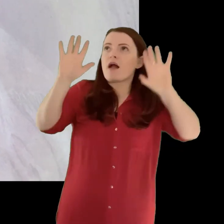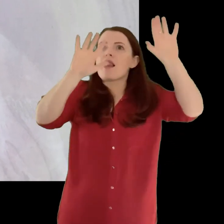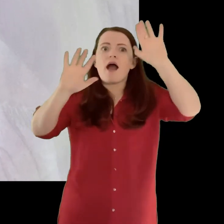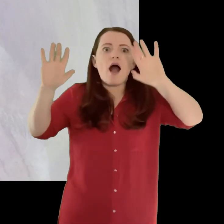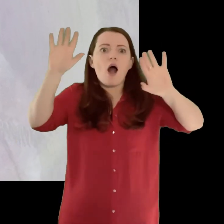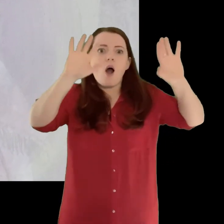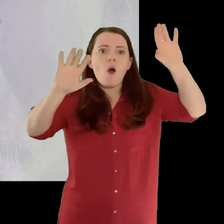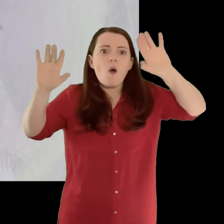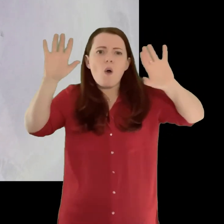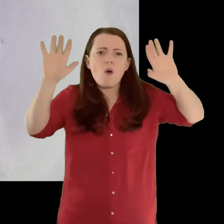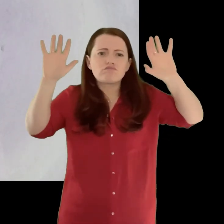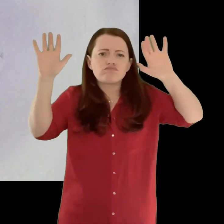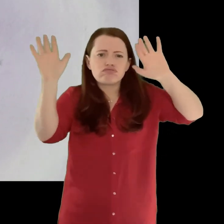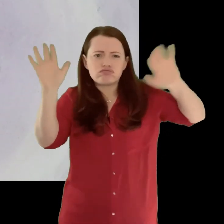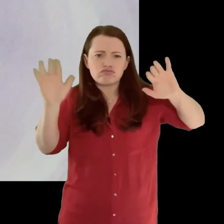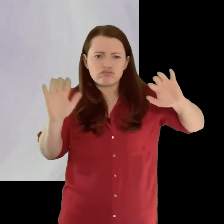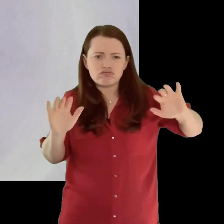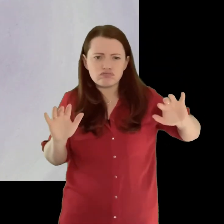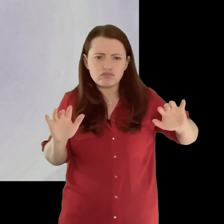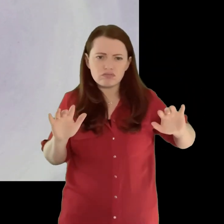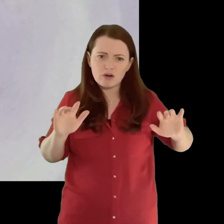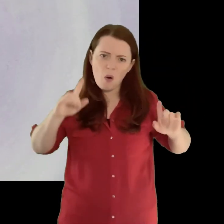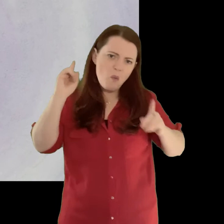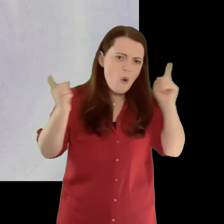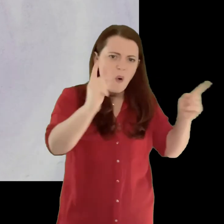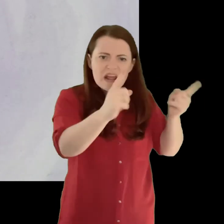And the clouds and the sky Rumbled out a deep warning